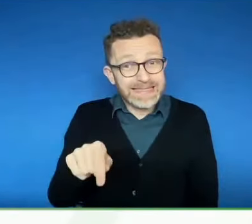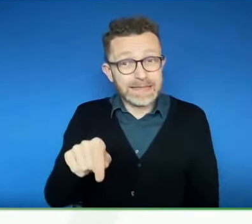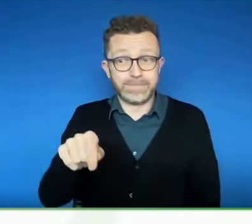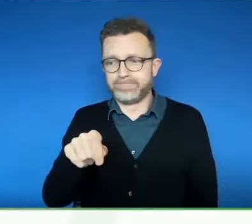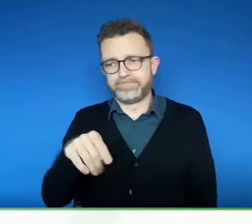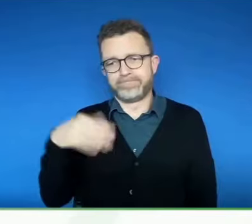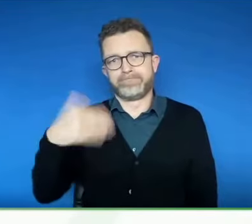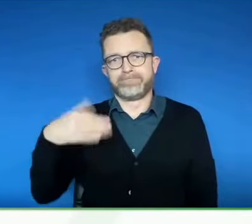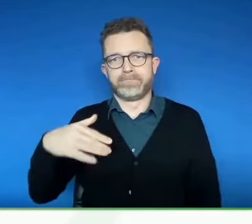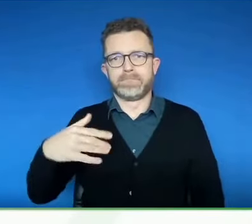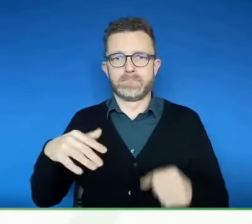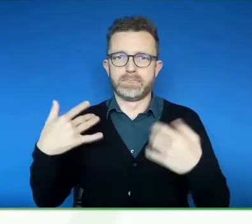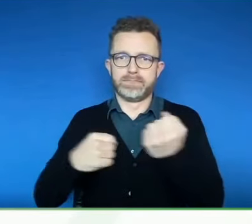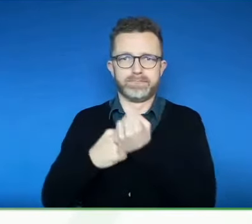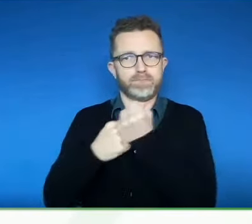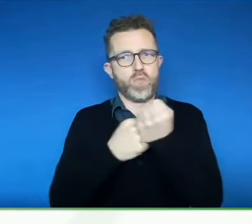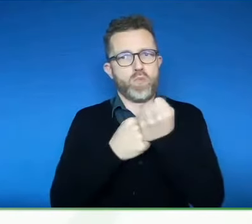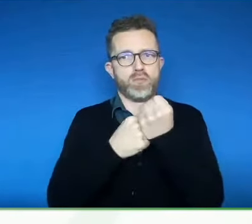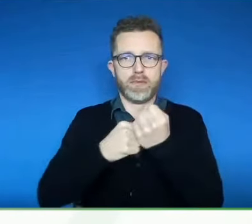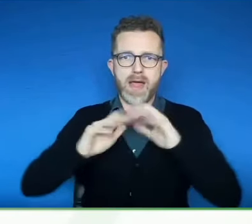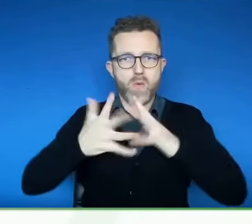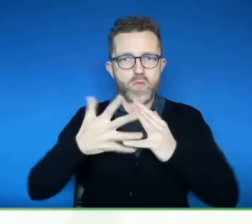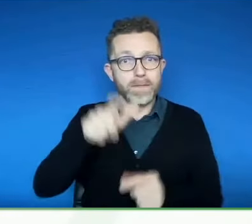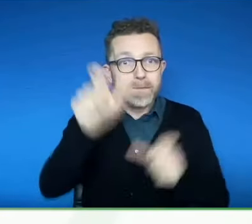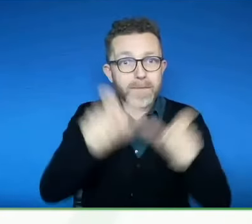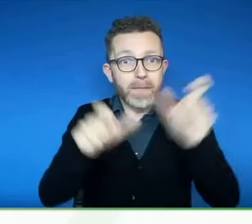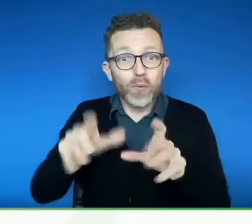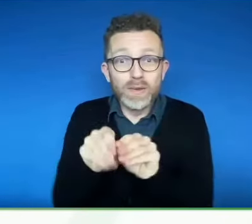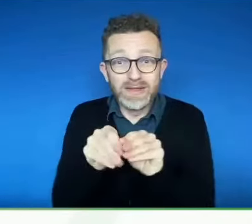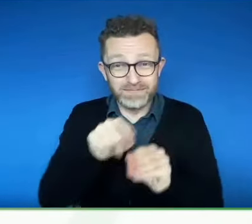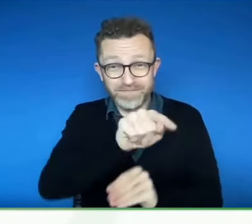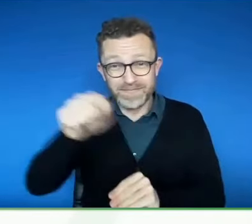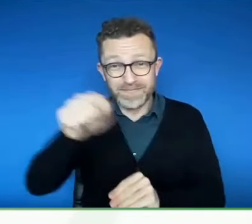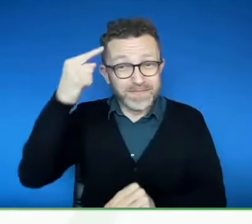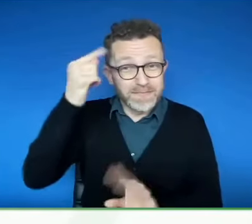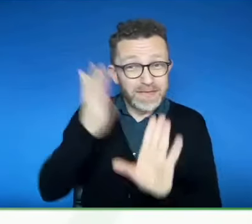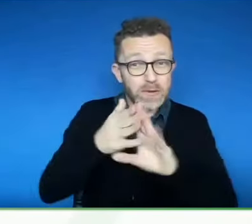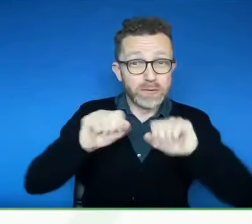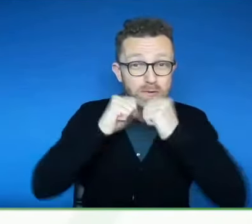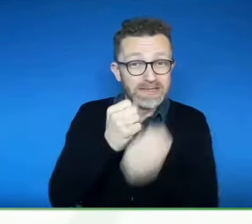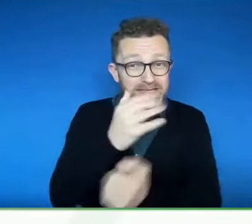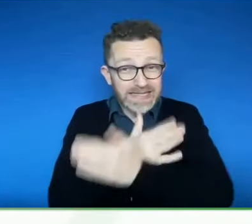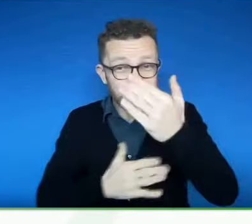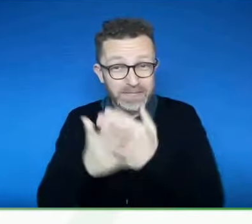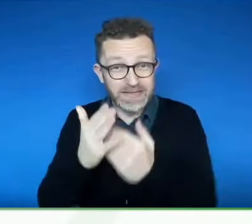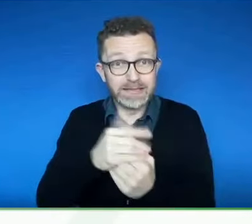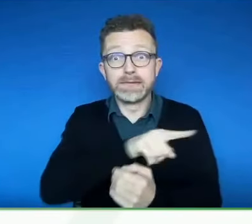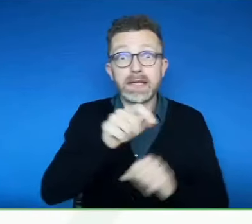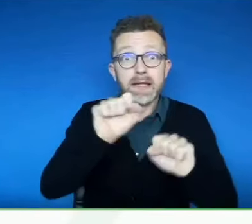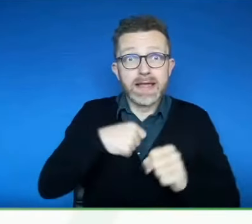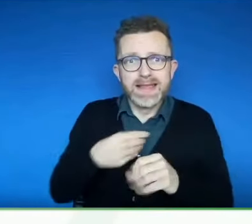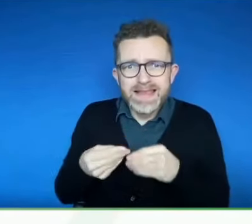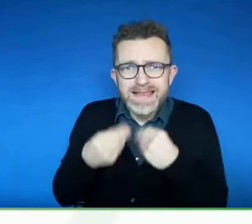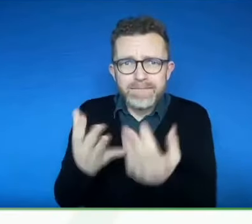And how do we do that? We prepare that person in the institution for rehabilitation.